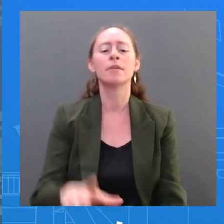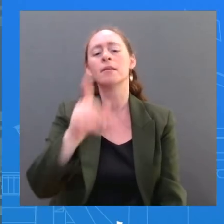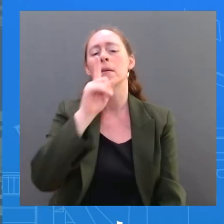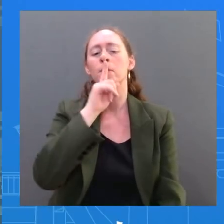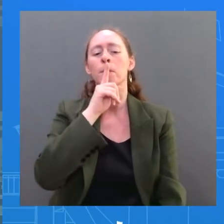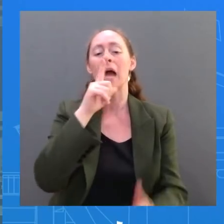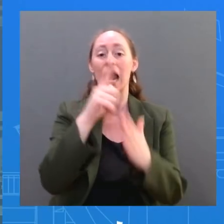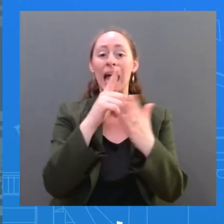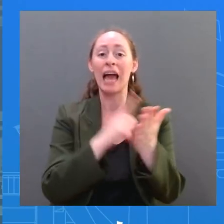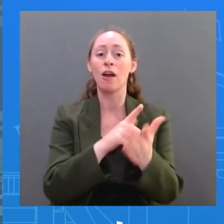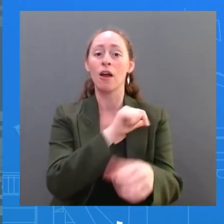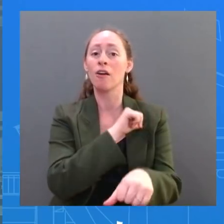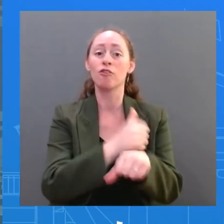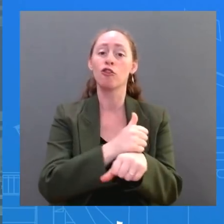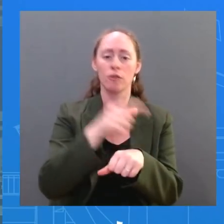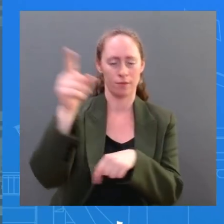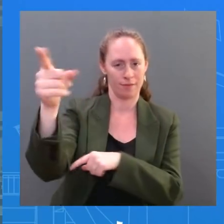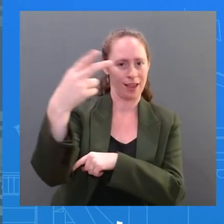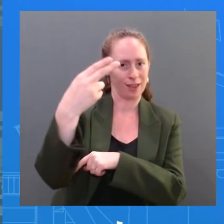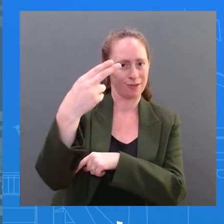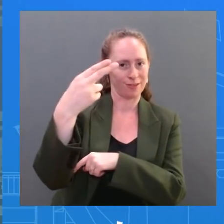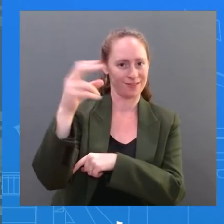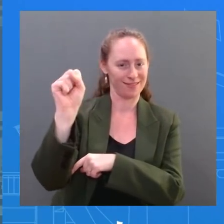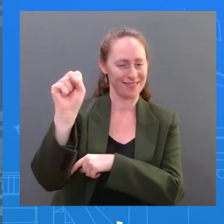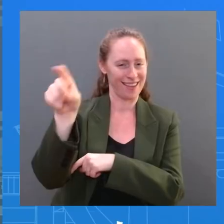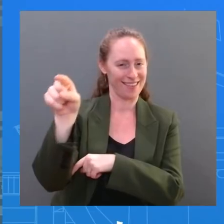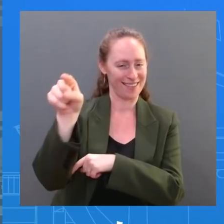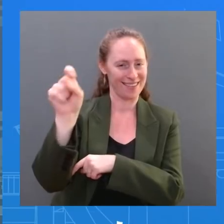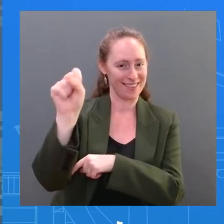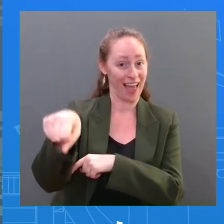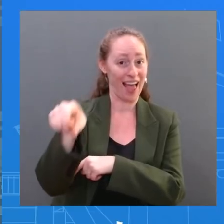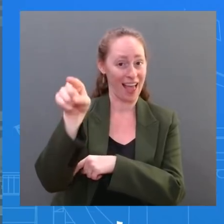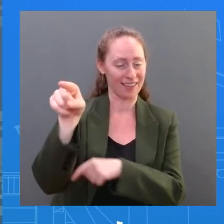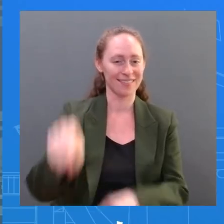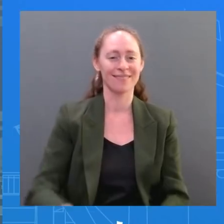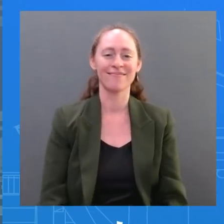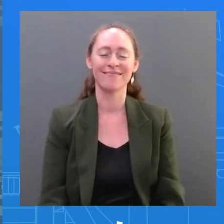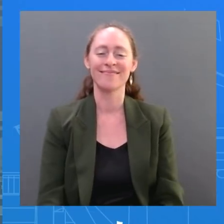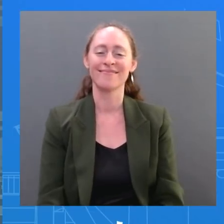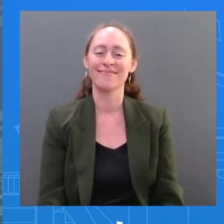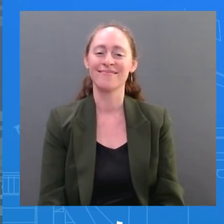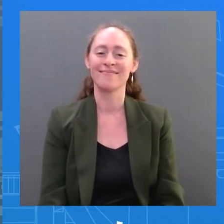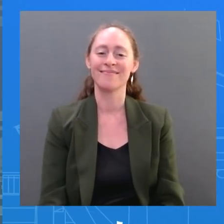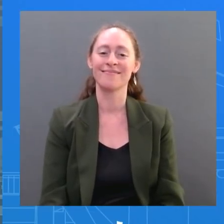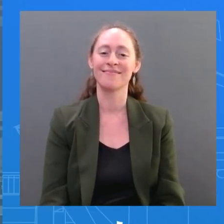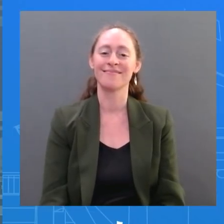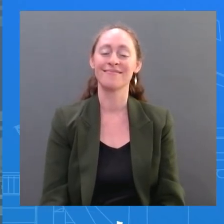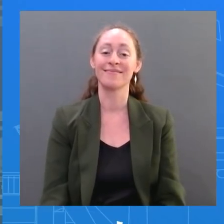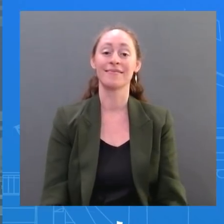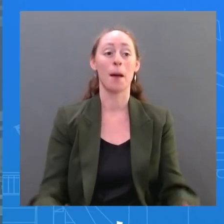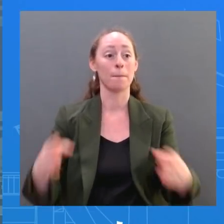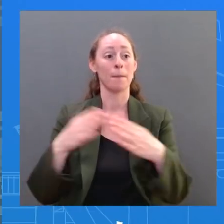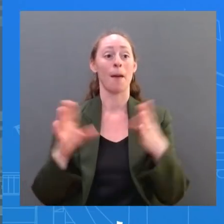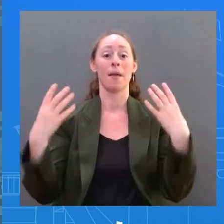The question is, "What authority does he gain by declaring a public health emergency?" The Press: Will you take any questions from a pro-life American audience at all?